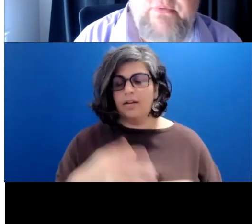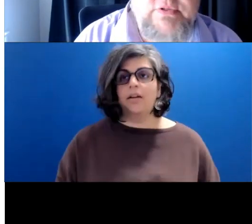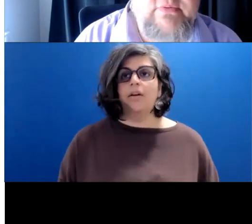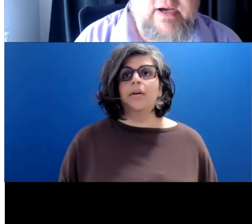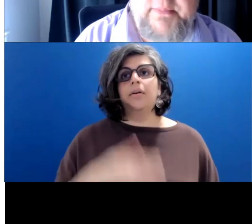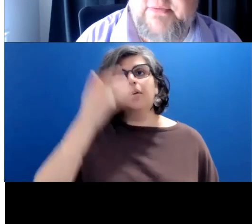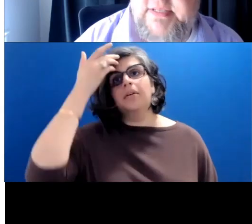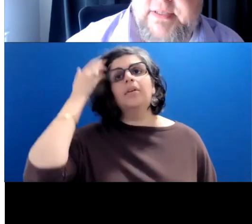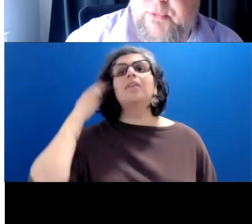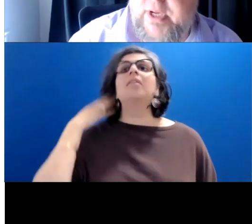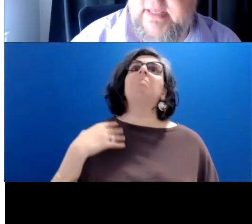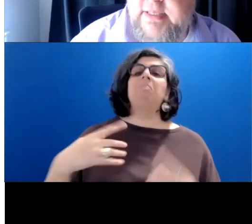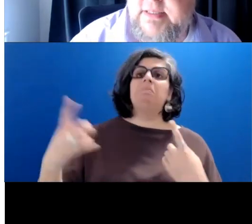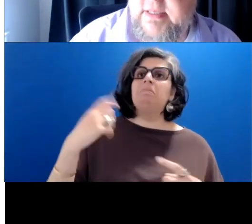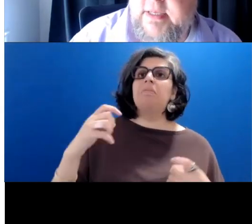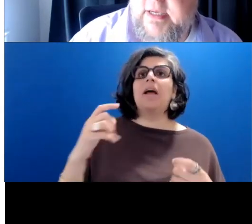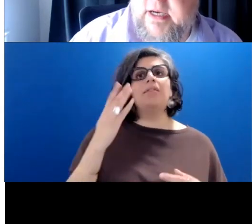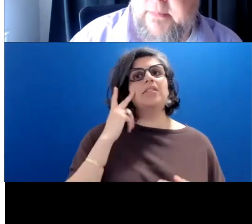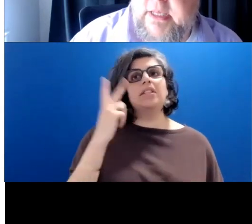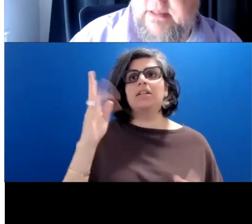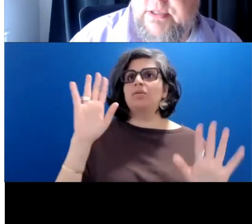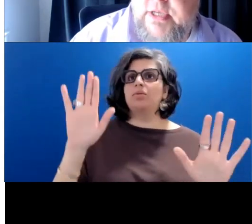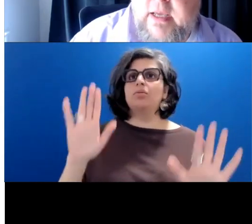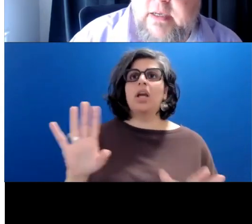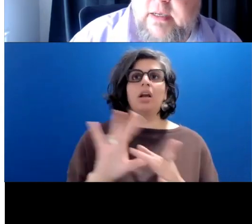Do folks have comments? I've seen some great things in the chat